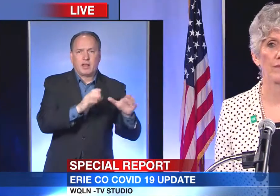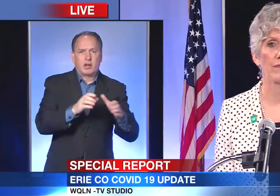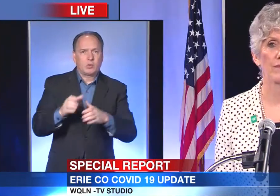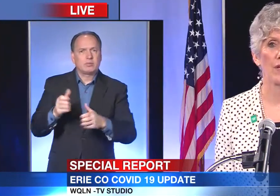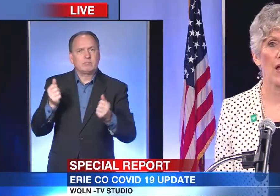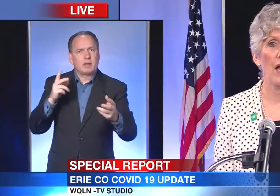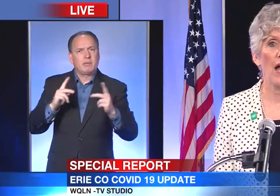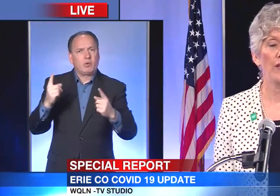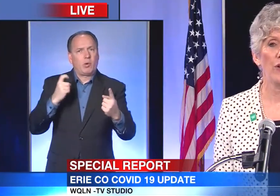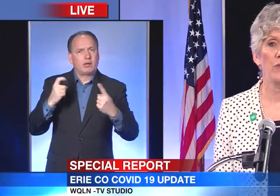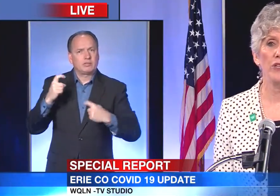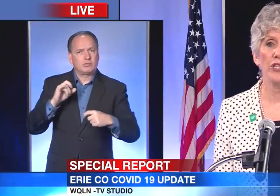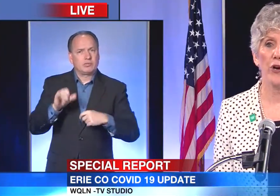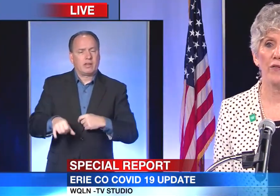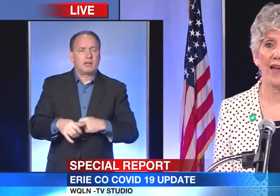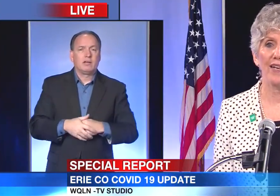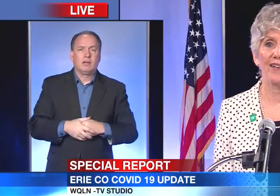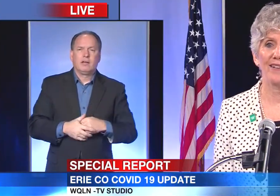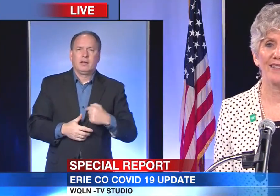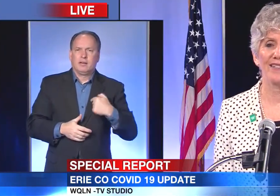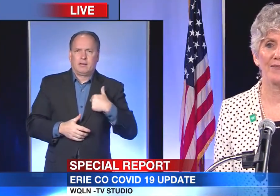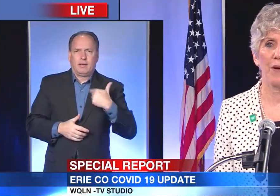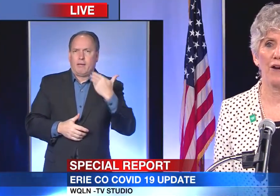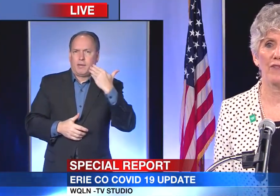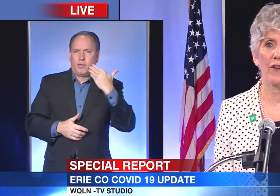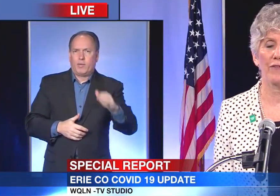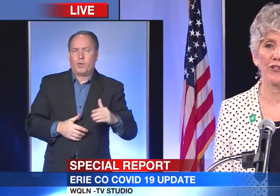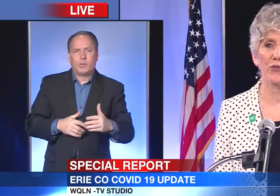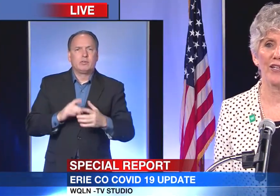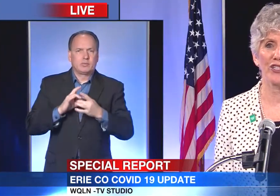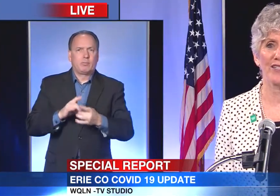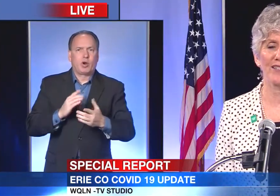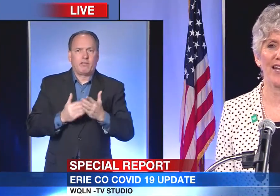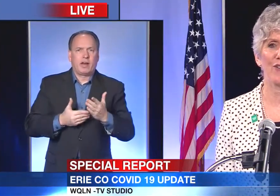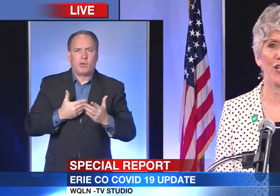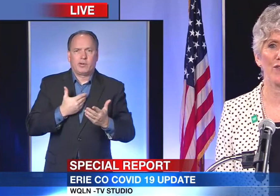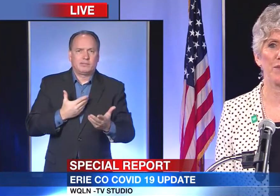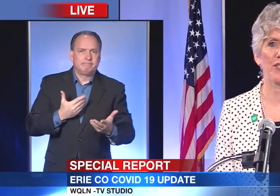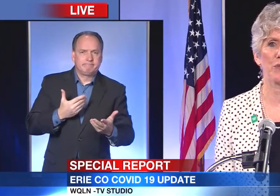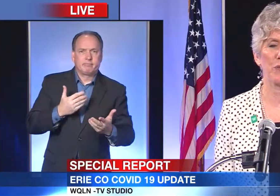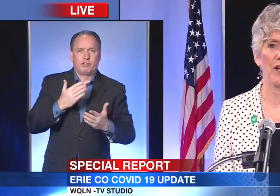KNOW IF DOG GROOMERS, DID THAT FALL UNDER THE SAME CATEGORY? I'VE RECEIVED A LOT OF QUESTIONS REGARDING THAT.